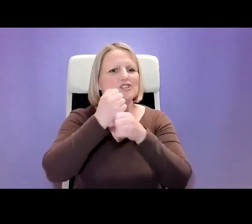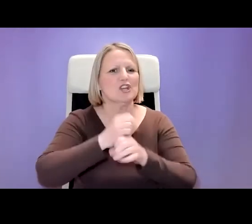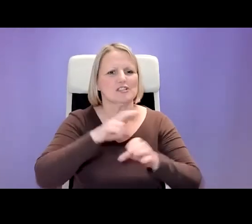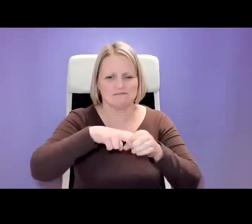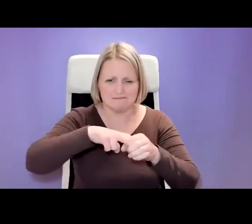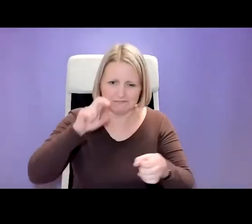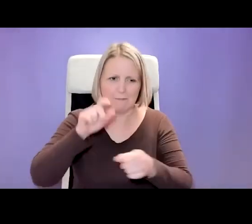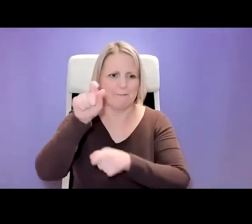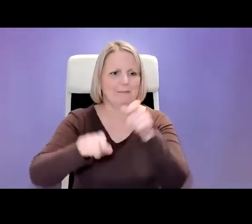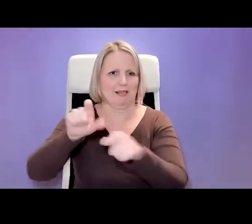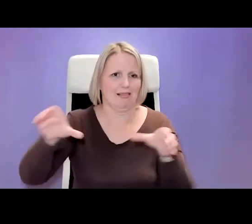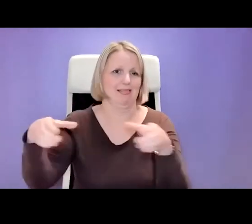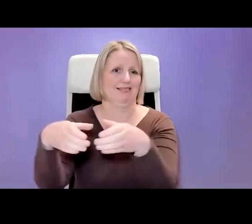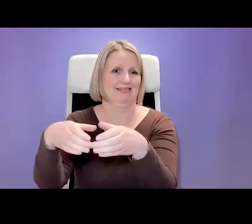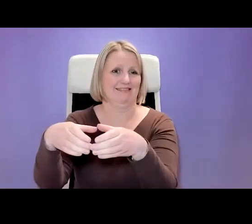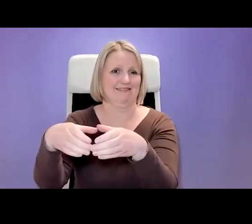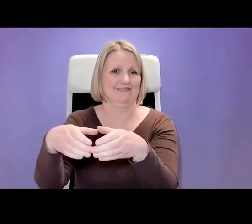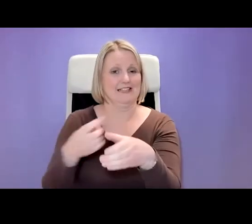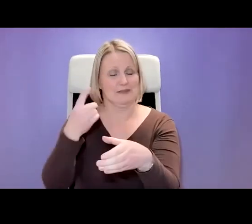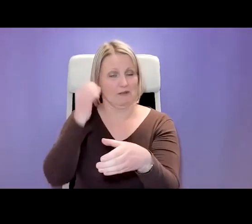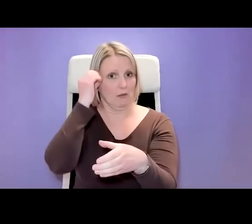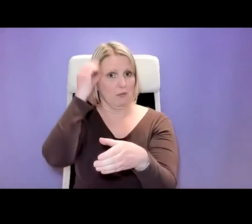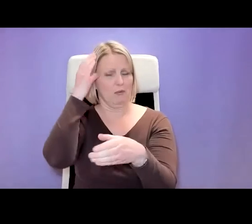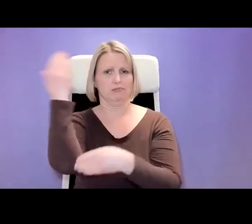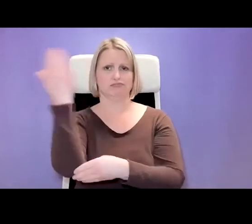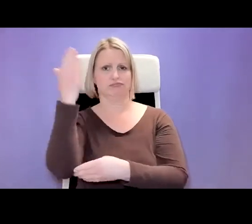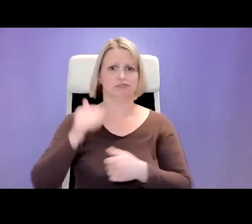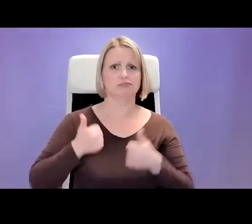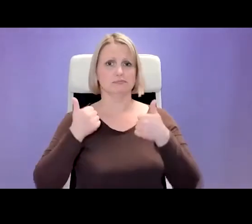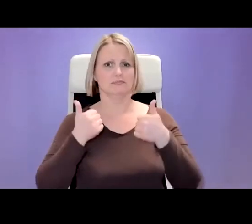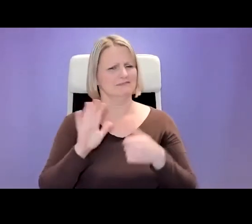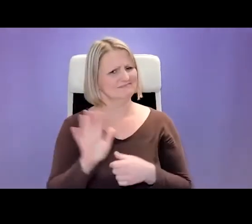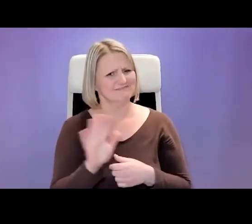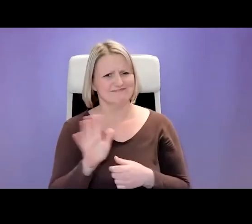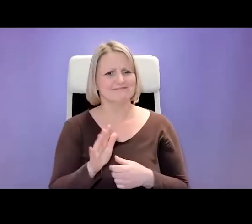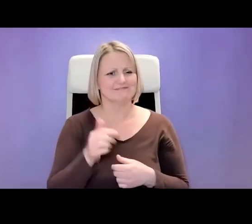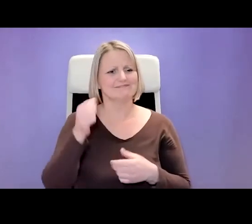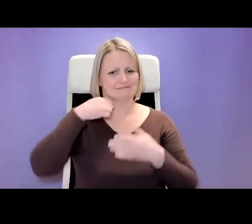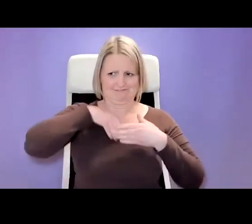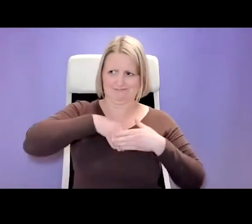or a former Pharisee well-trained in the law. Though all those things were part of him, who he was.